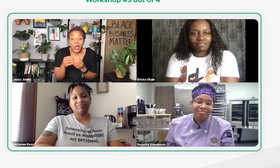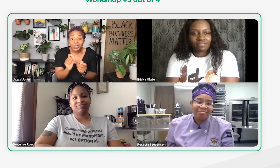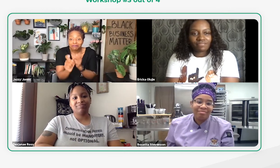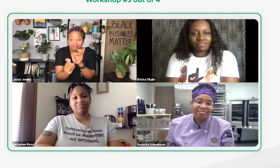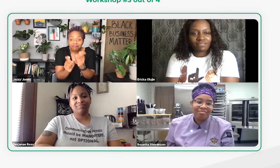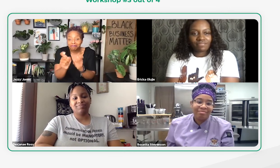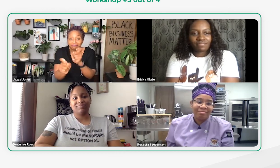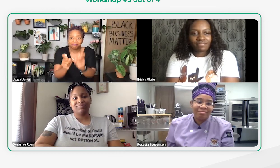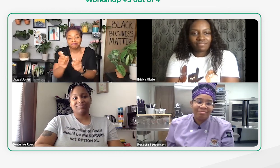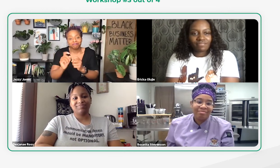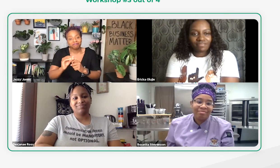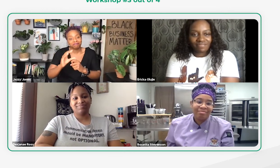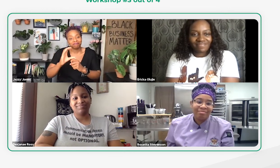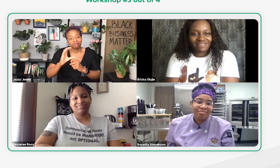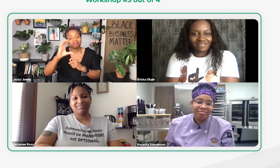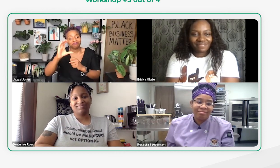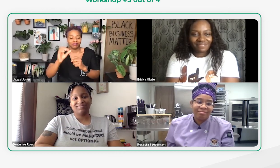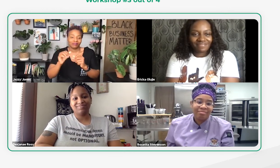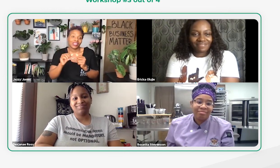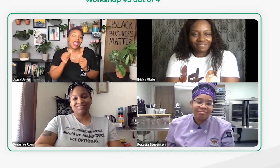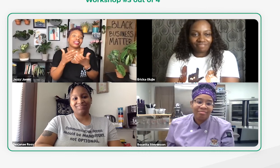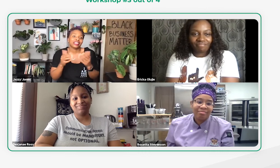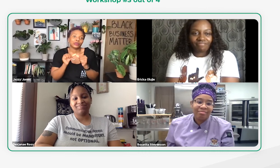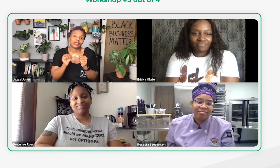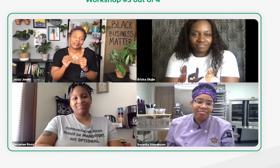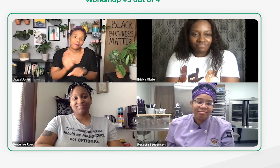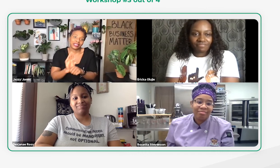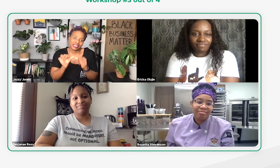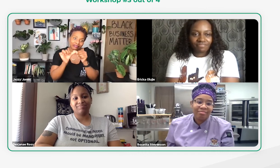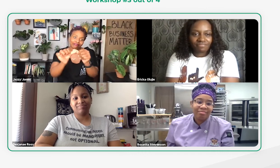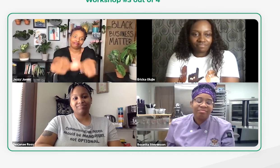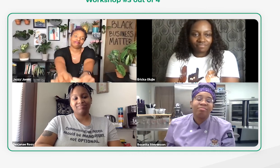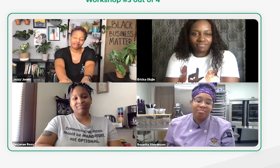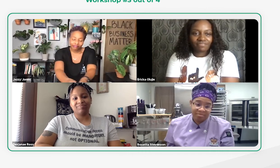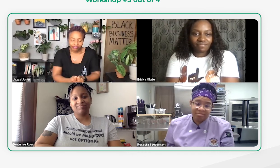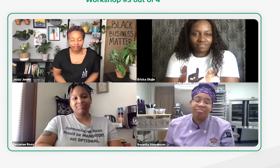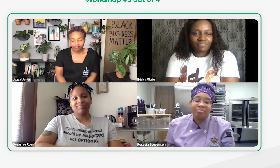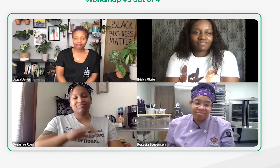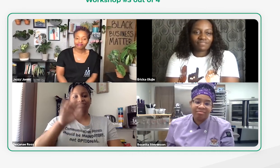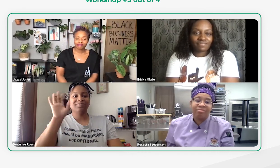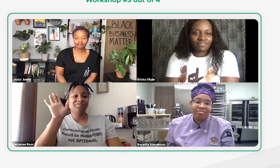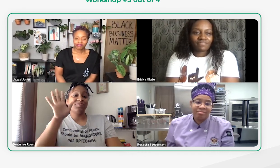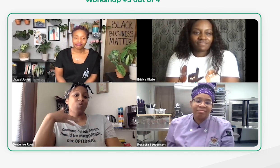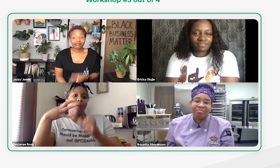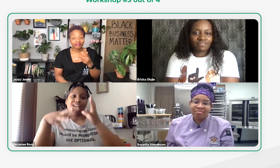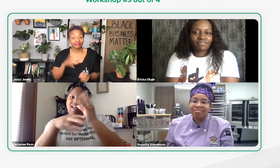Even if it's $5, $10, $15, I like to contribute to the businesses and see them sustain themselves.